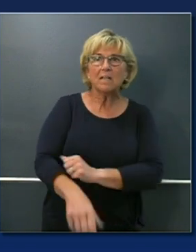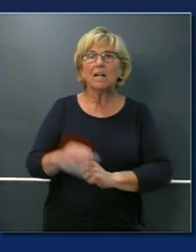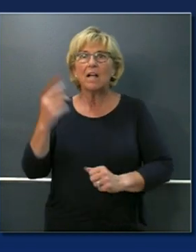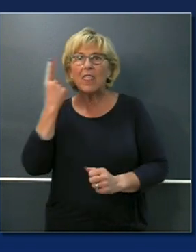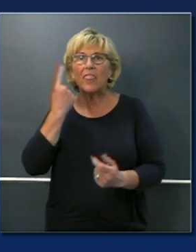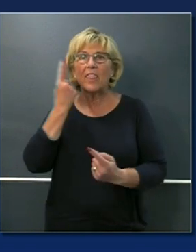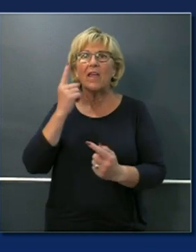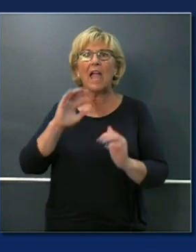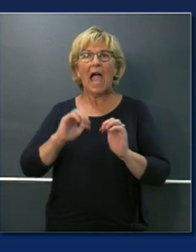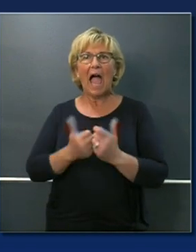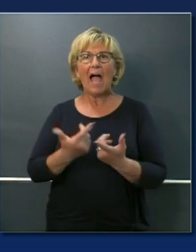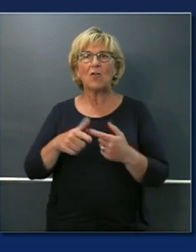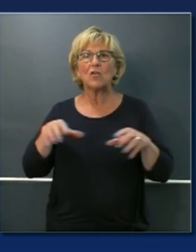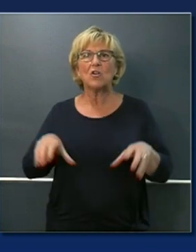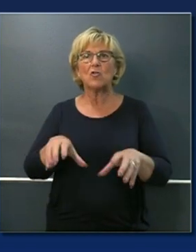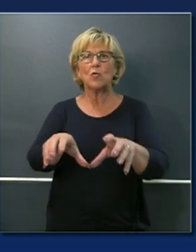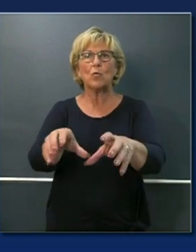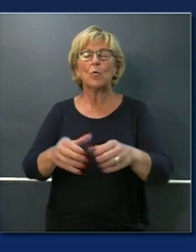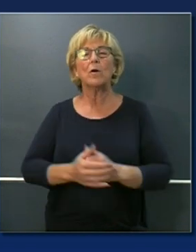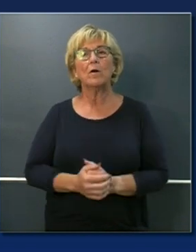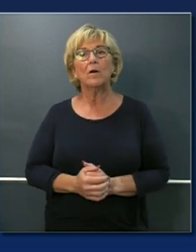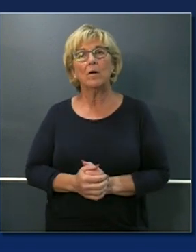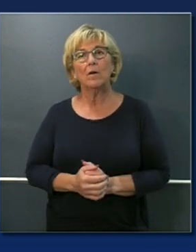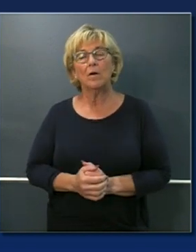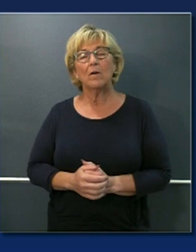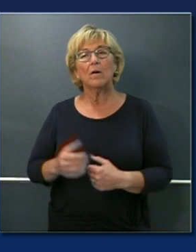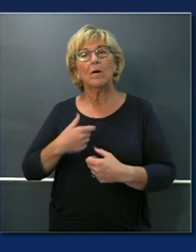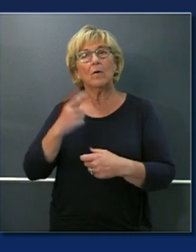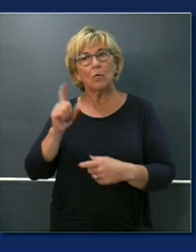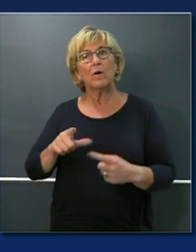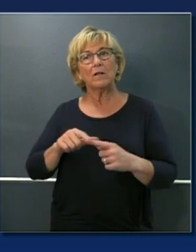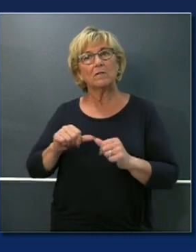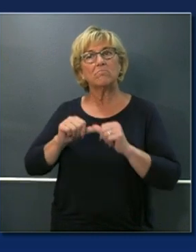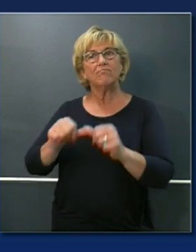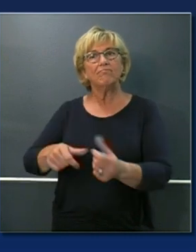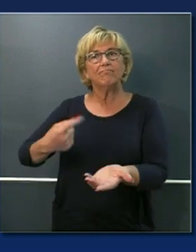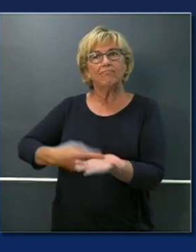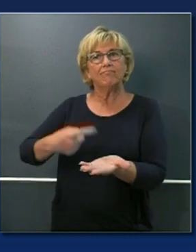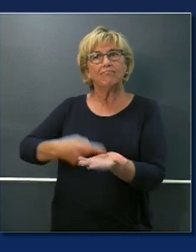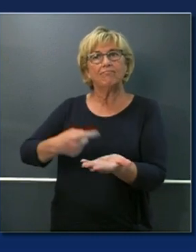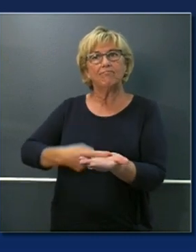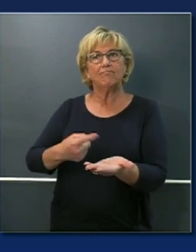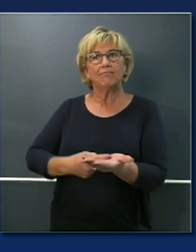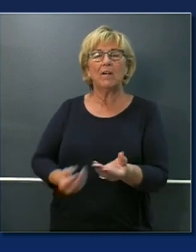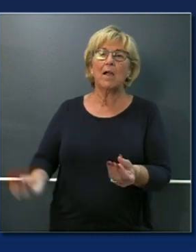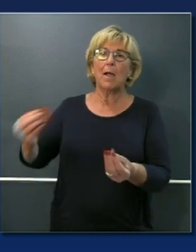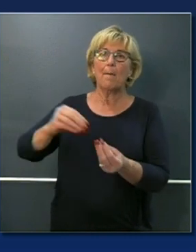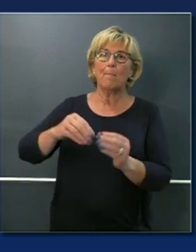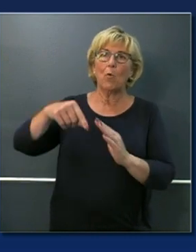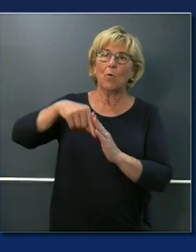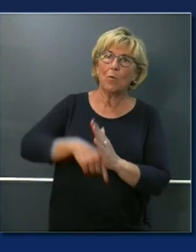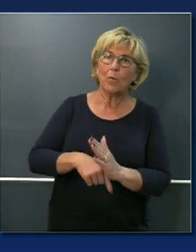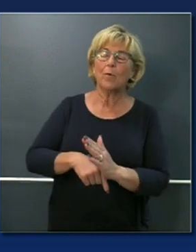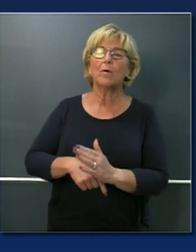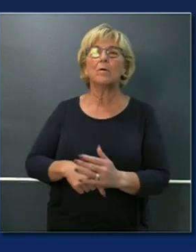STRONGLY THAT WHEN IT IS SAFER FOR THEM AND WE CAN CREATE ENVIRONMENTS THAT ALLOW THEM TO GO BACK WE DO WANT THEM TO GO BACK BUT WE DO REALIZE THIS WILL TAKE MORE PLANNING.